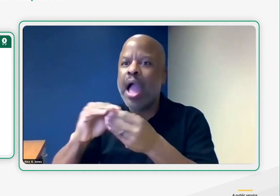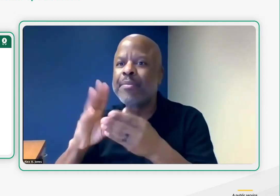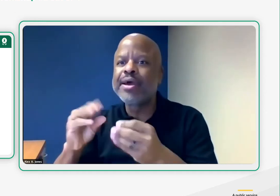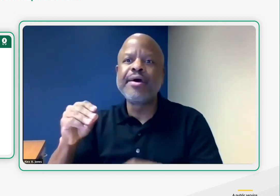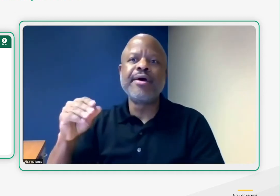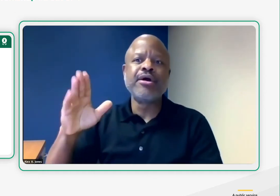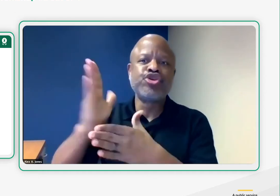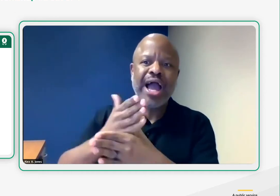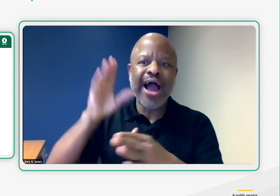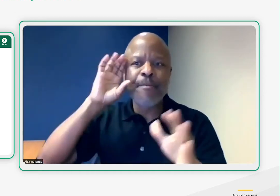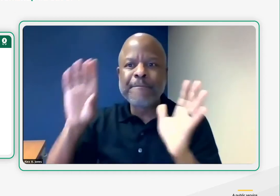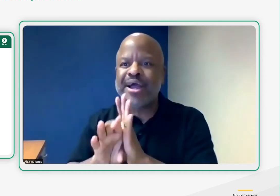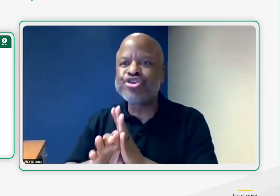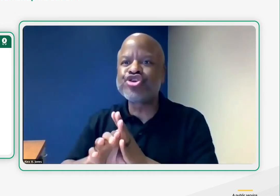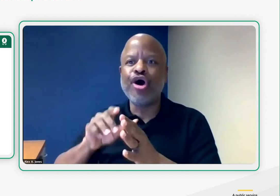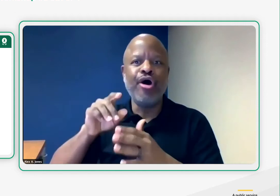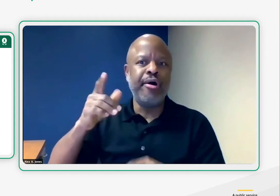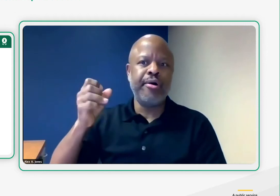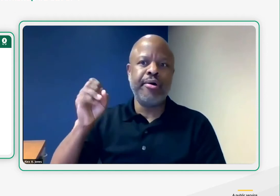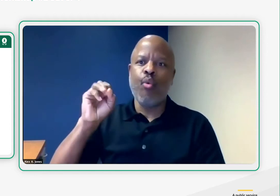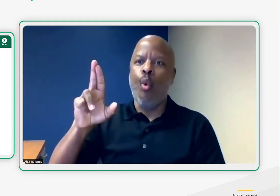sharing their stories, and they will post pictures.